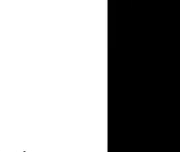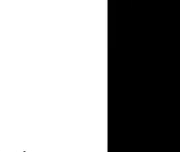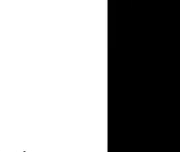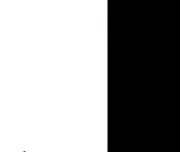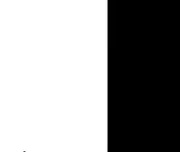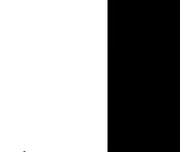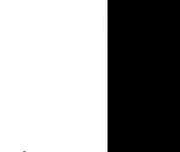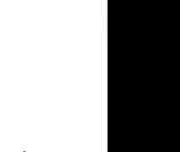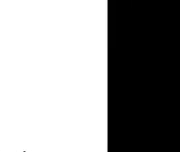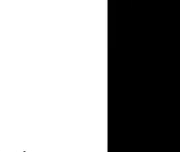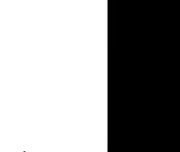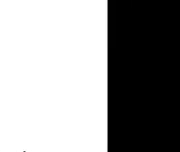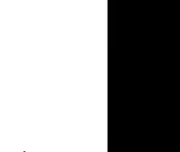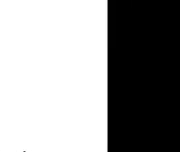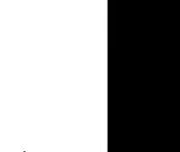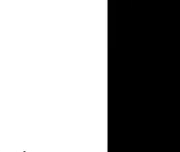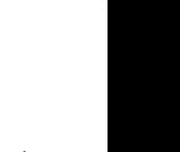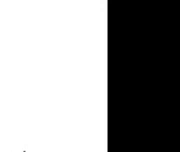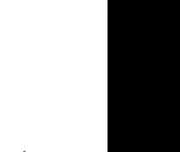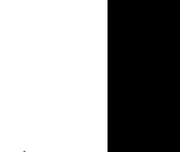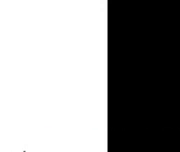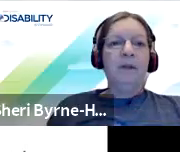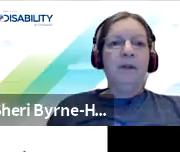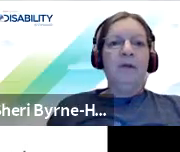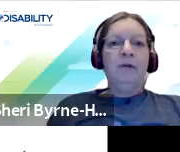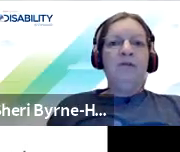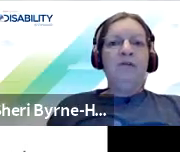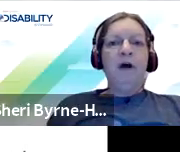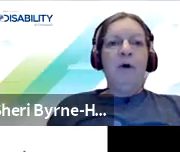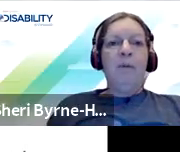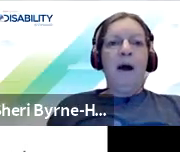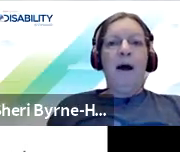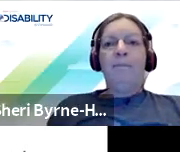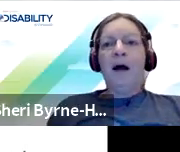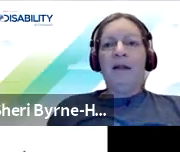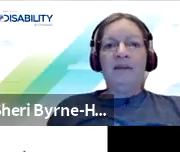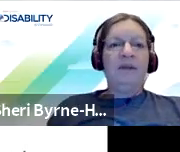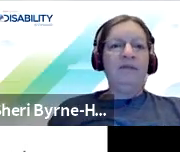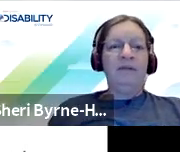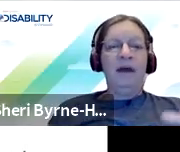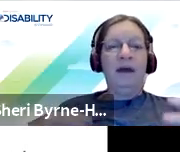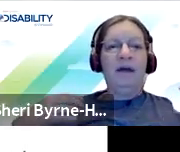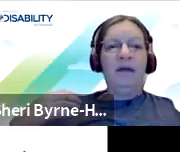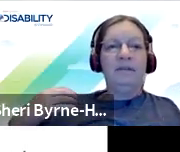Nancy: I think I'd like for you to go through phase 2 and 3 and we'll cycle back to if there's more questions. How about that? ≫ Sheri: That sounds great.